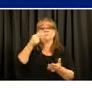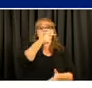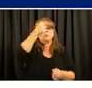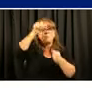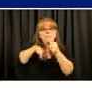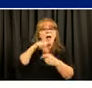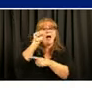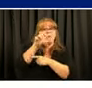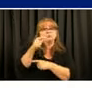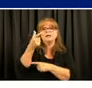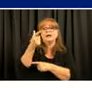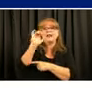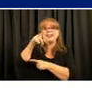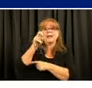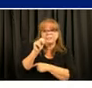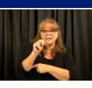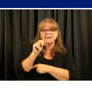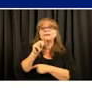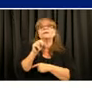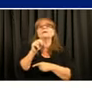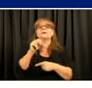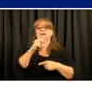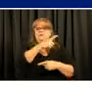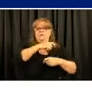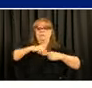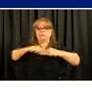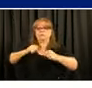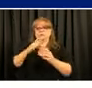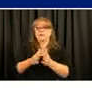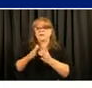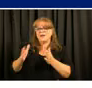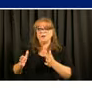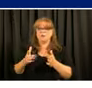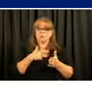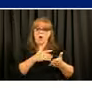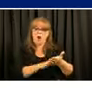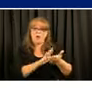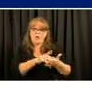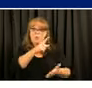i want to congratulate gunnison and moffitt on reaching the protect your neighbors phase